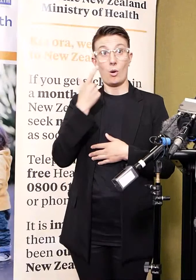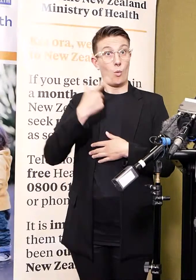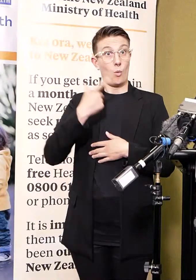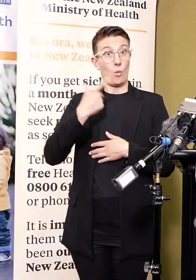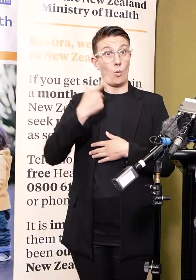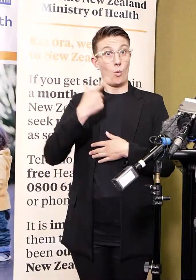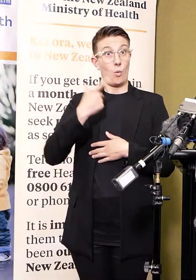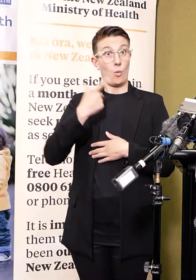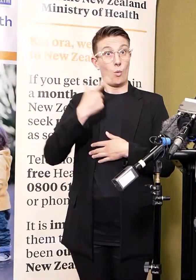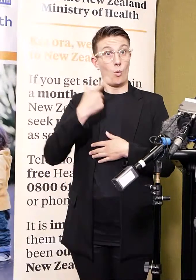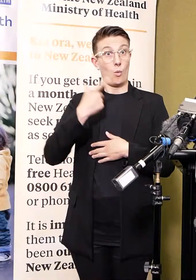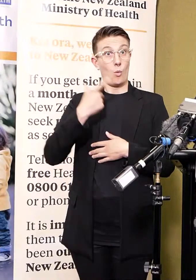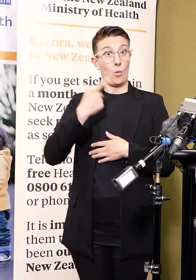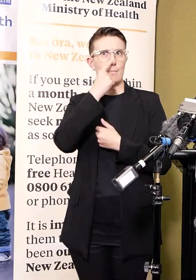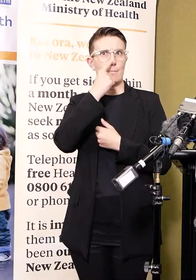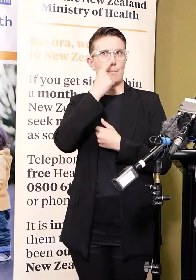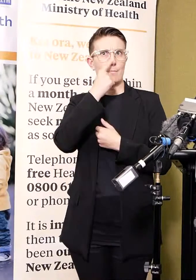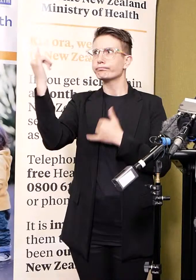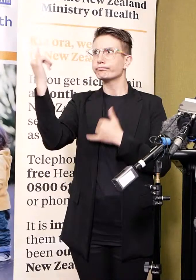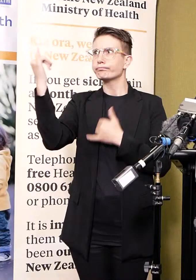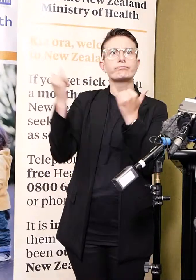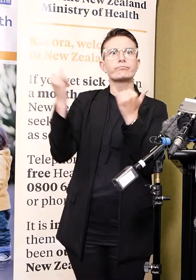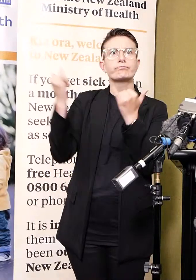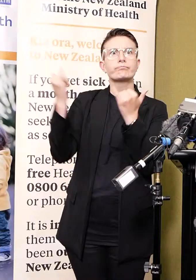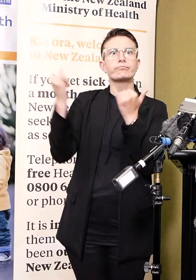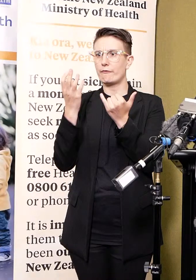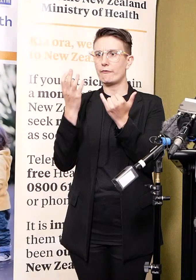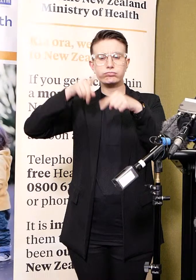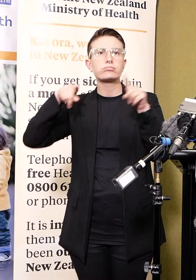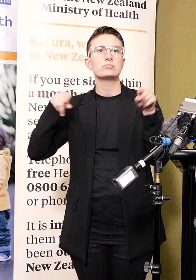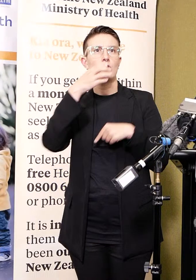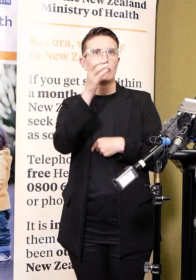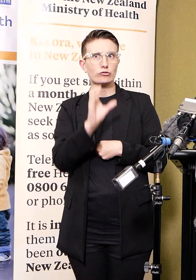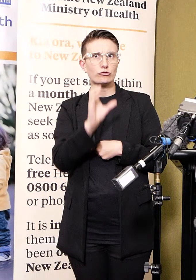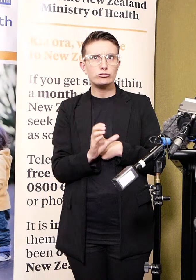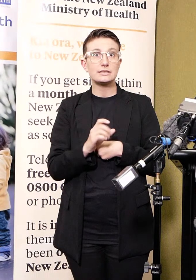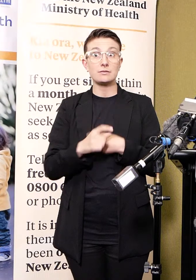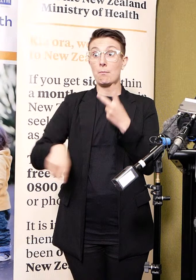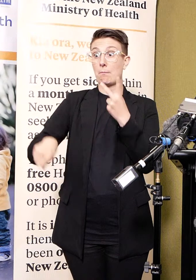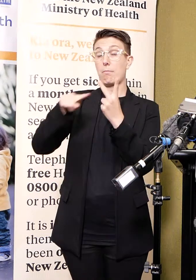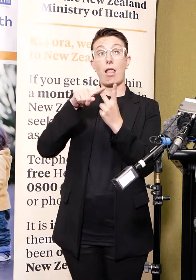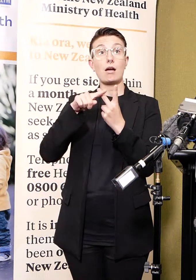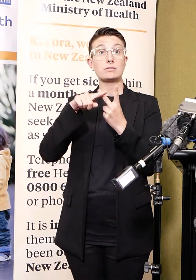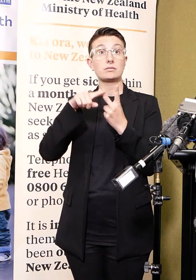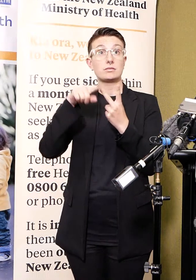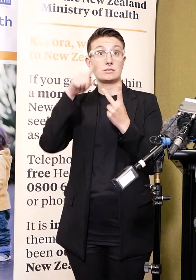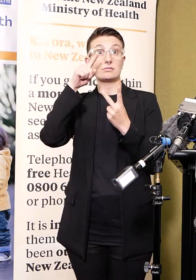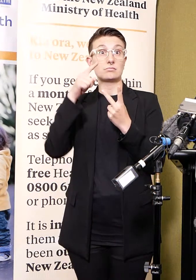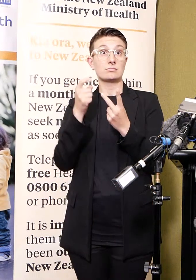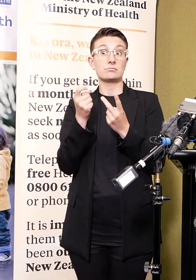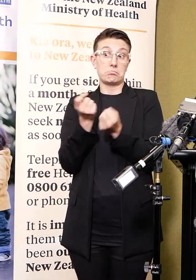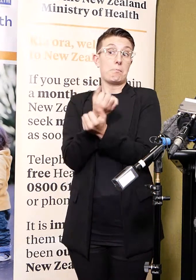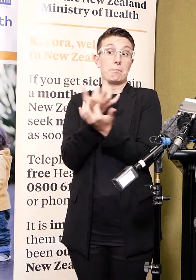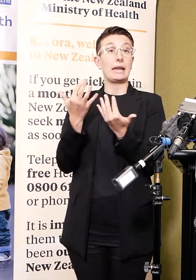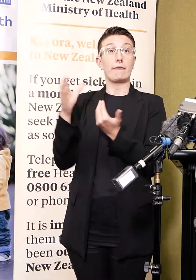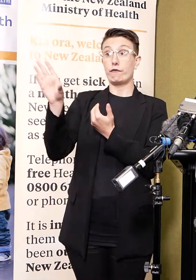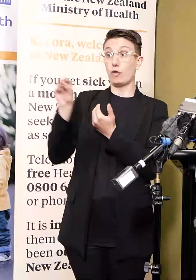a lot of people coming through the border from a range of countries and also several hundred from China or who have traveled through China.